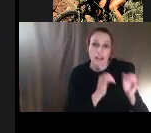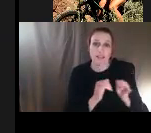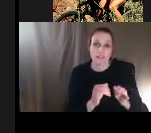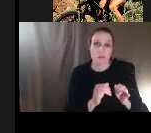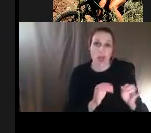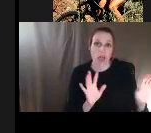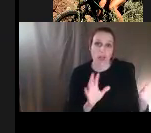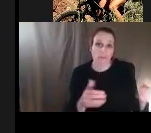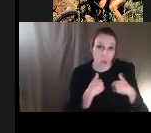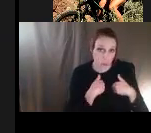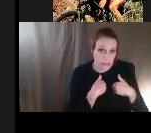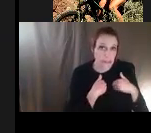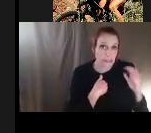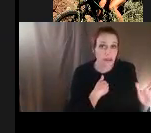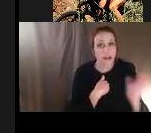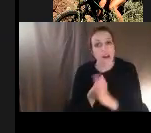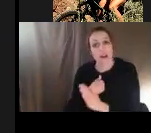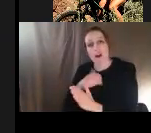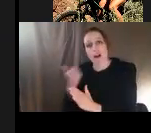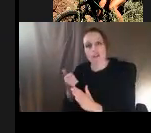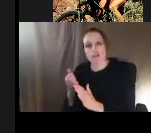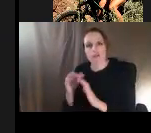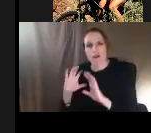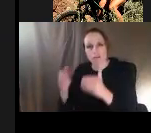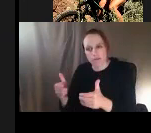So, I'll touch on that briefly later on.